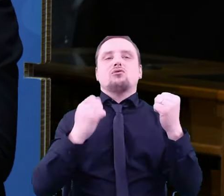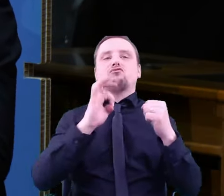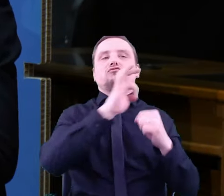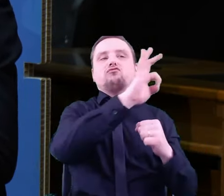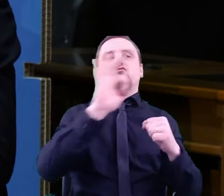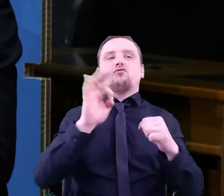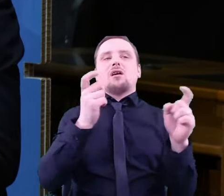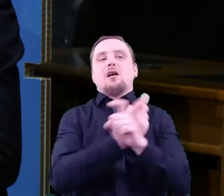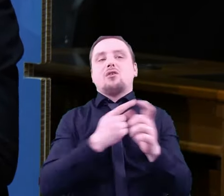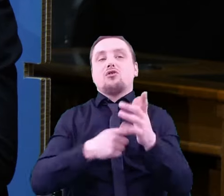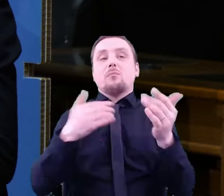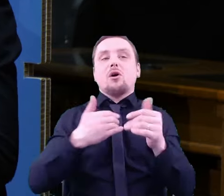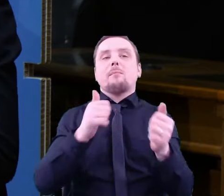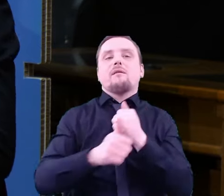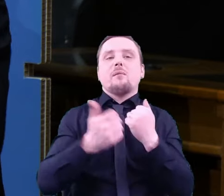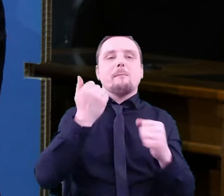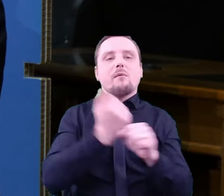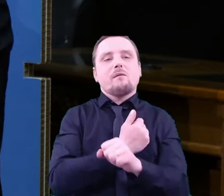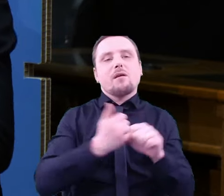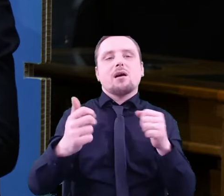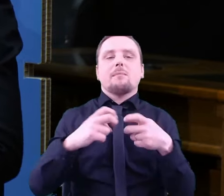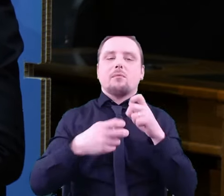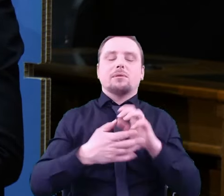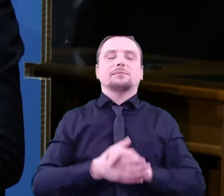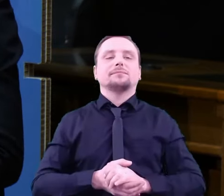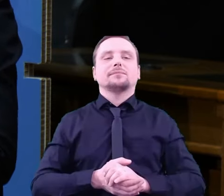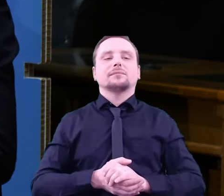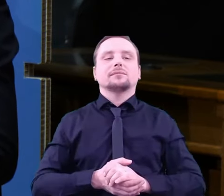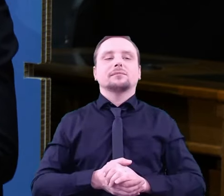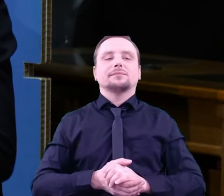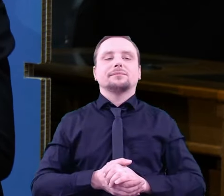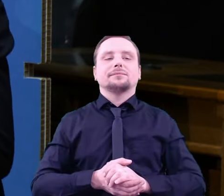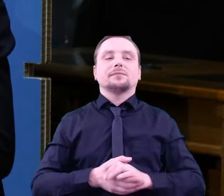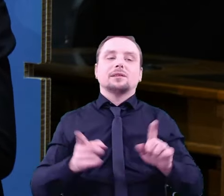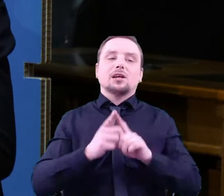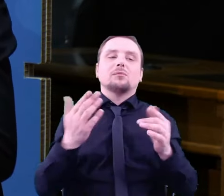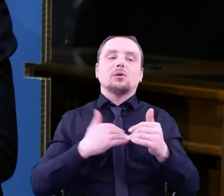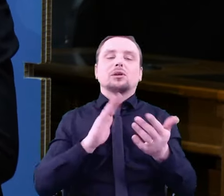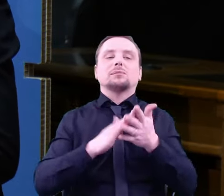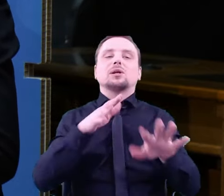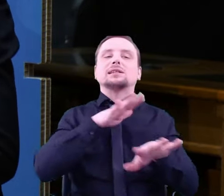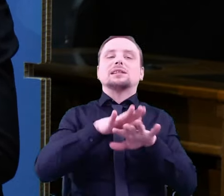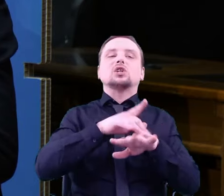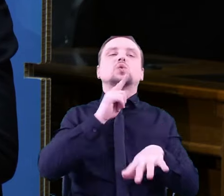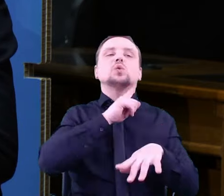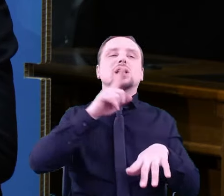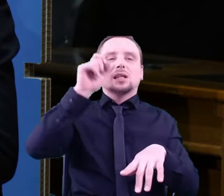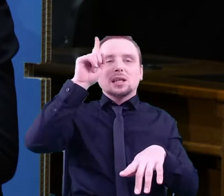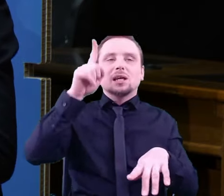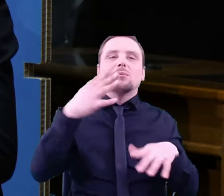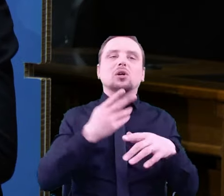not to mention the potential access of AI algorithms to nuclear weapons.